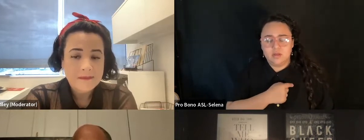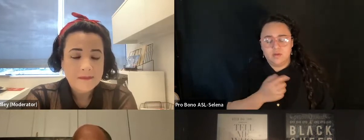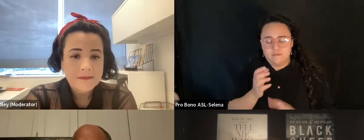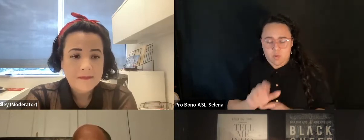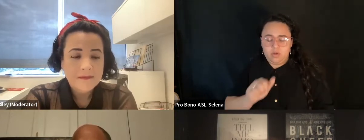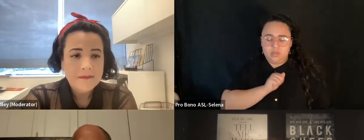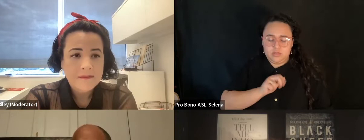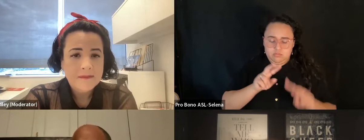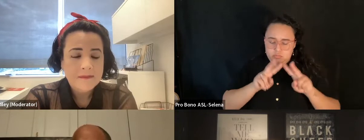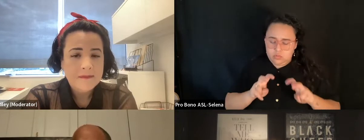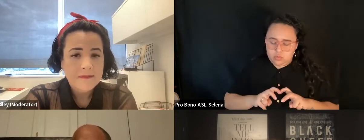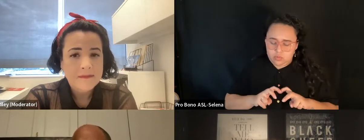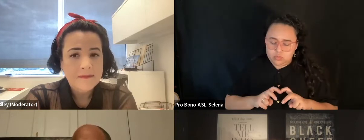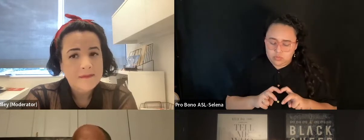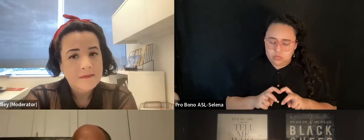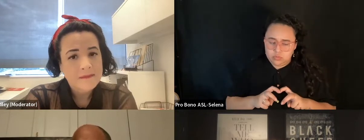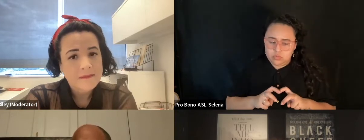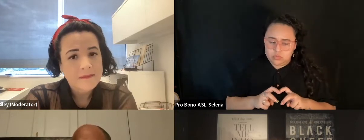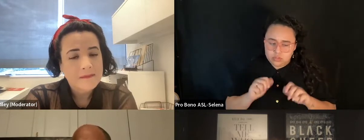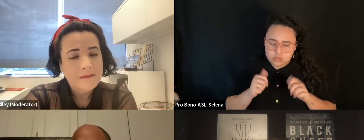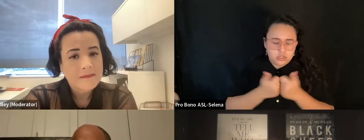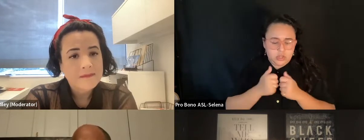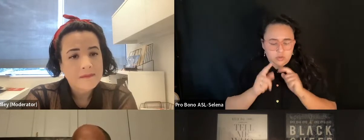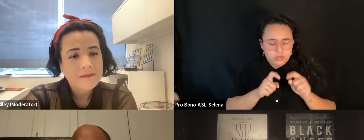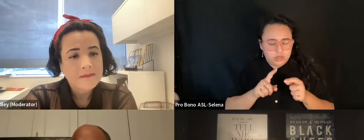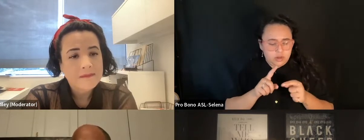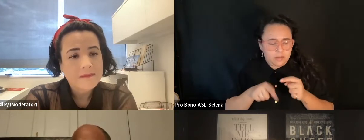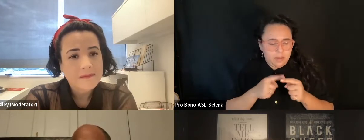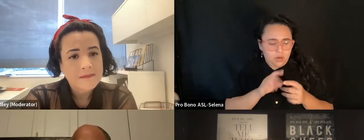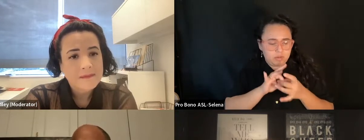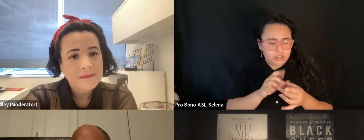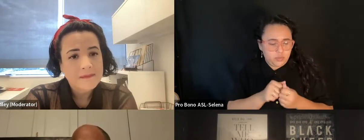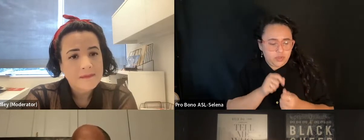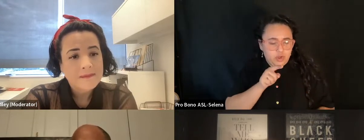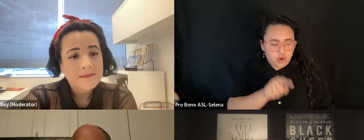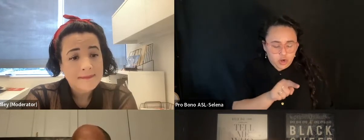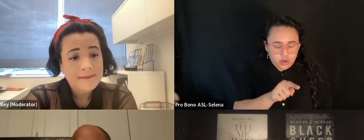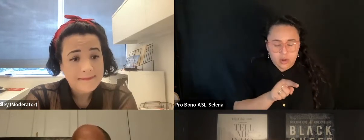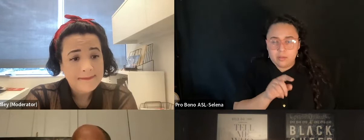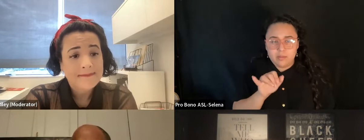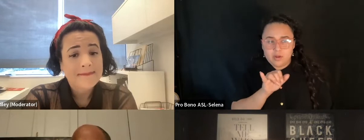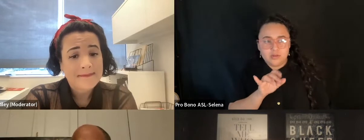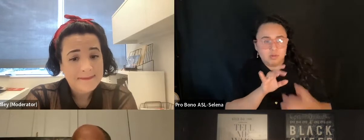more broadly our relationship to monarchy, which we're talking about for obviously reasons today and continue to talk about.